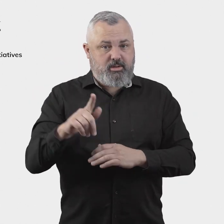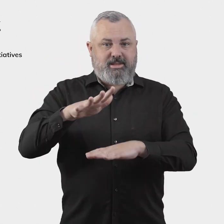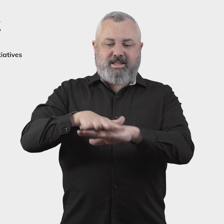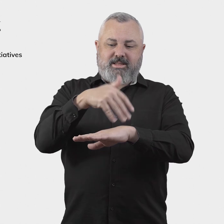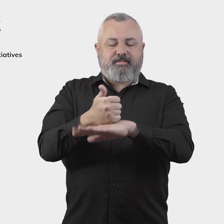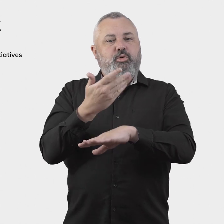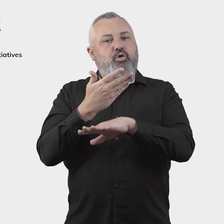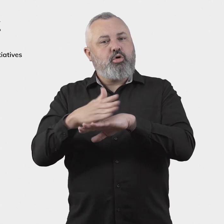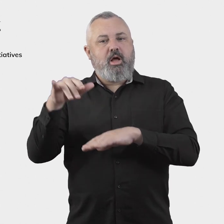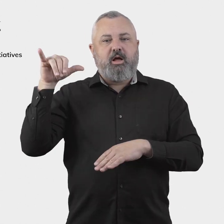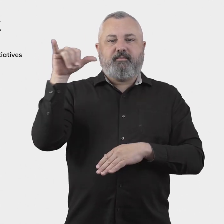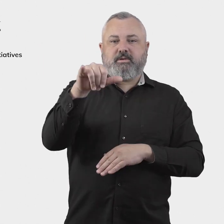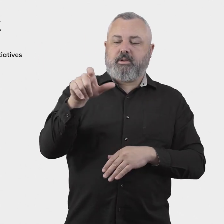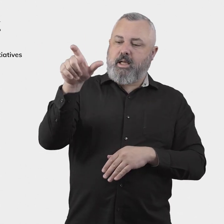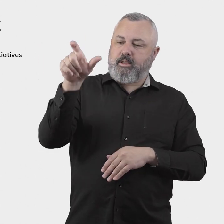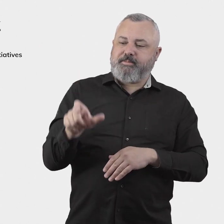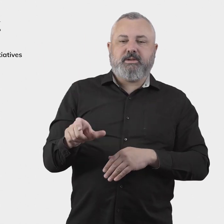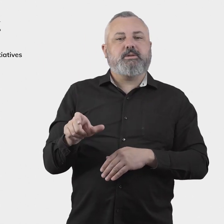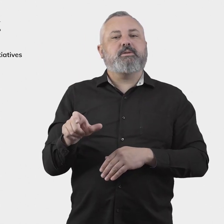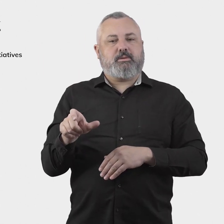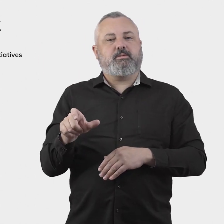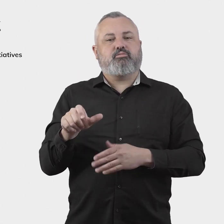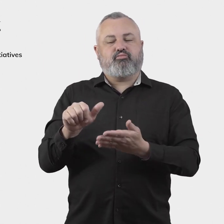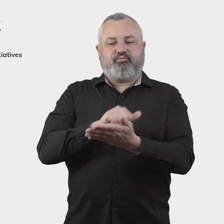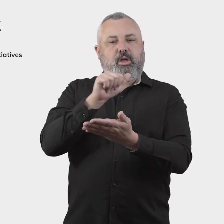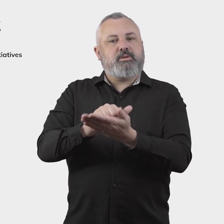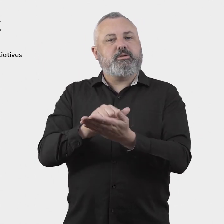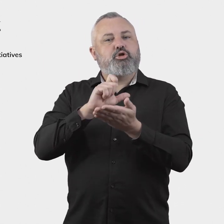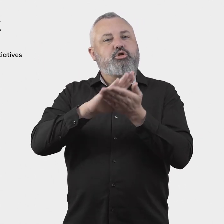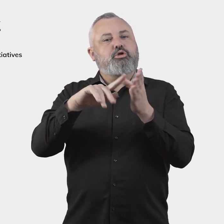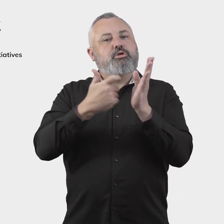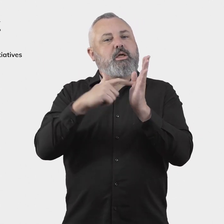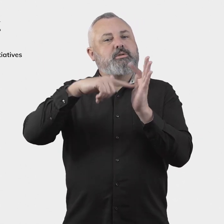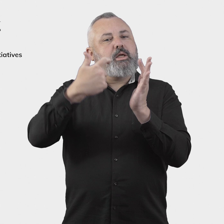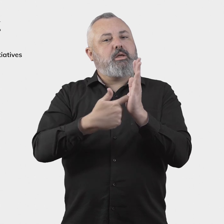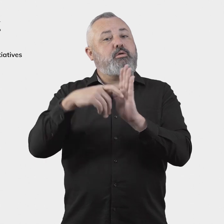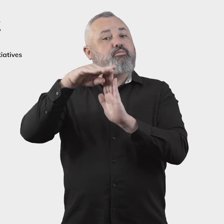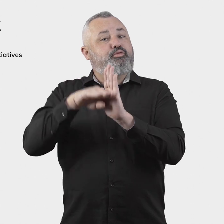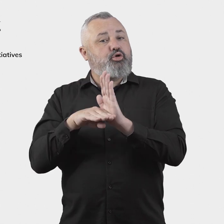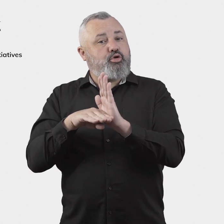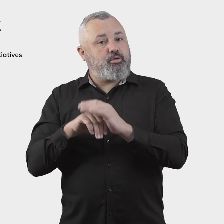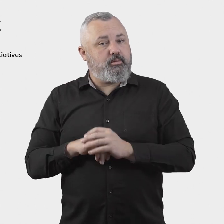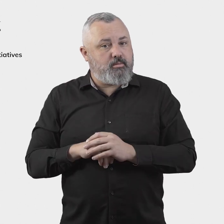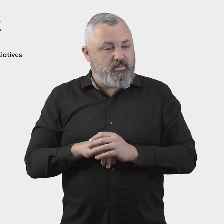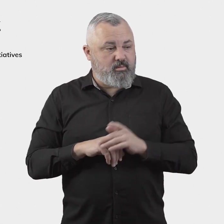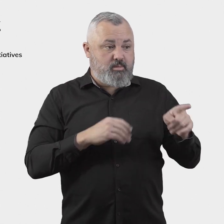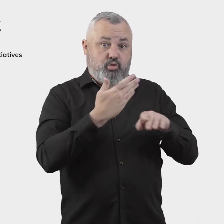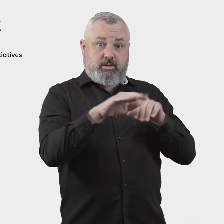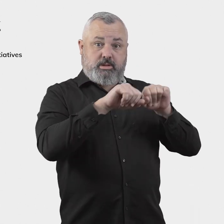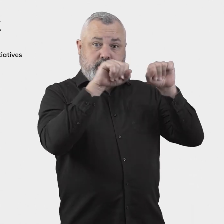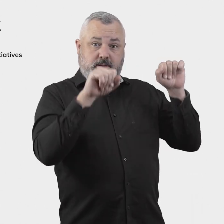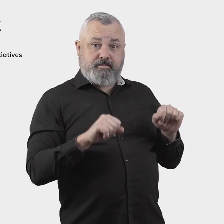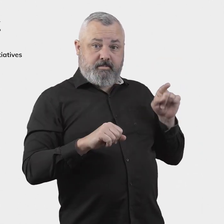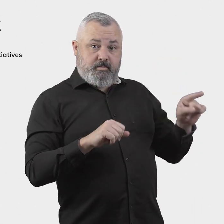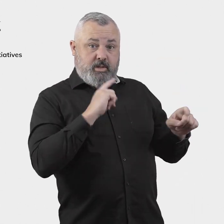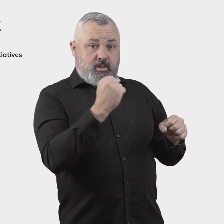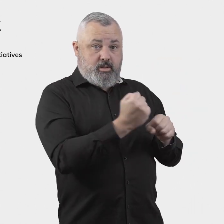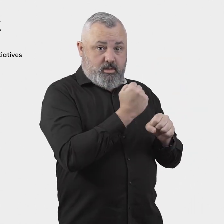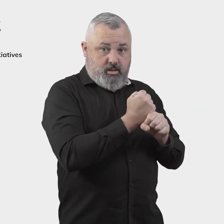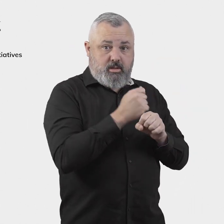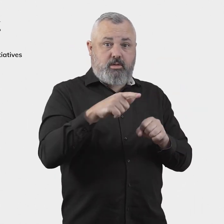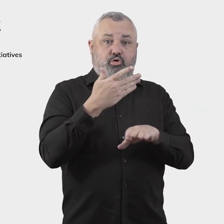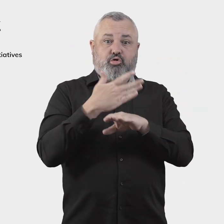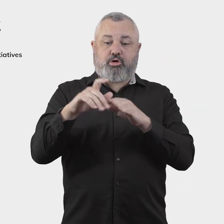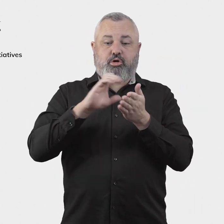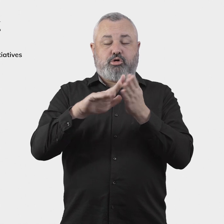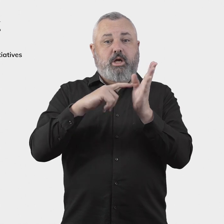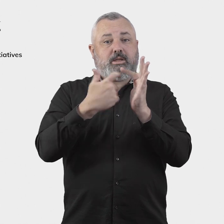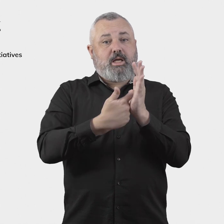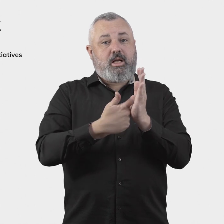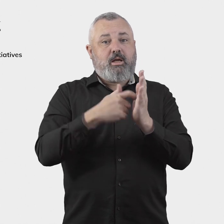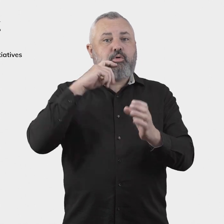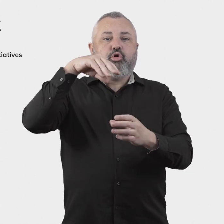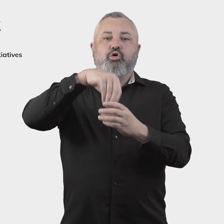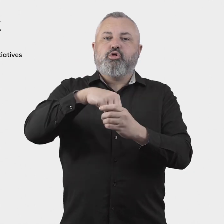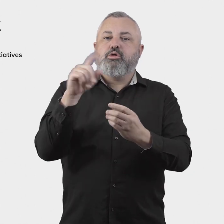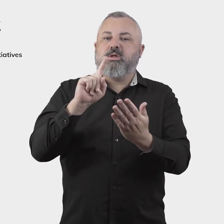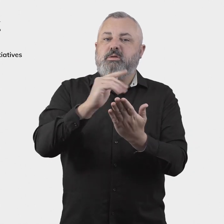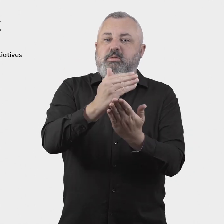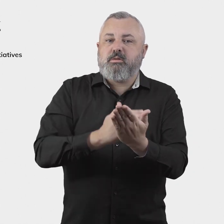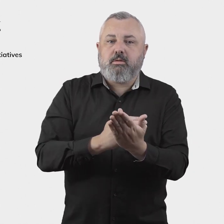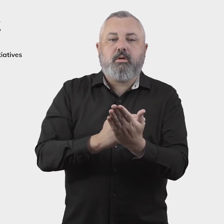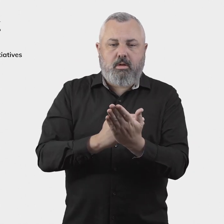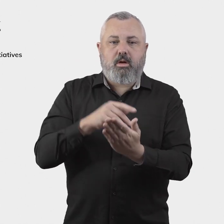Deliver a new Aviation Customer Rights Charter, to be produced by the ombuds scheme, setting out the fair and